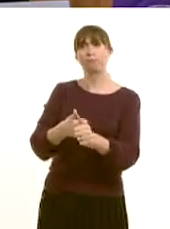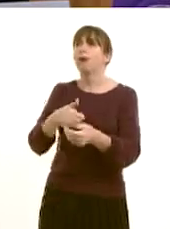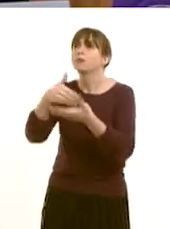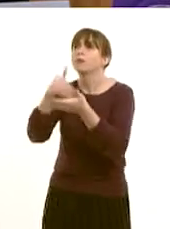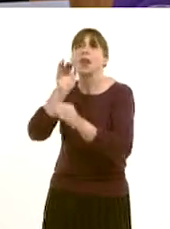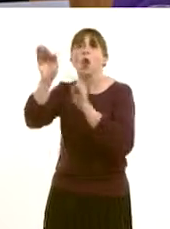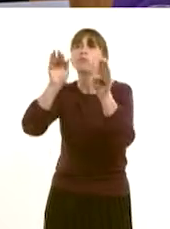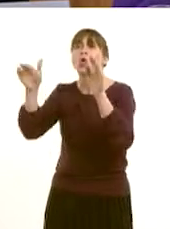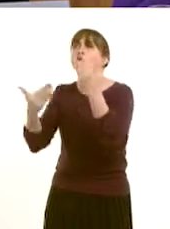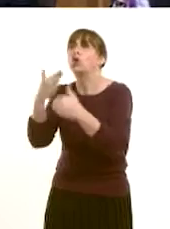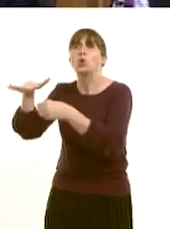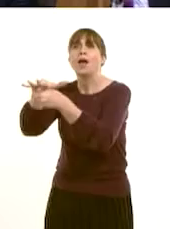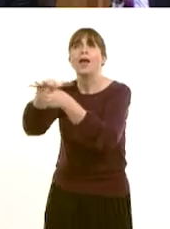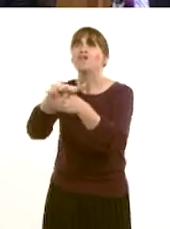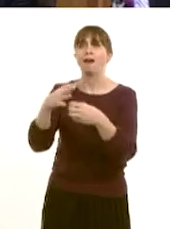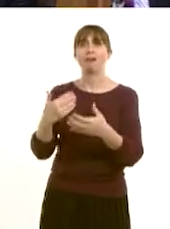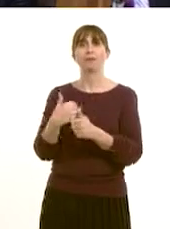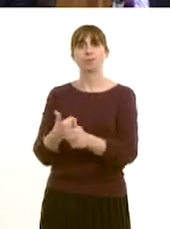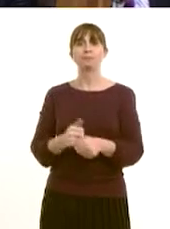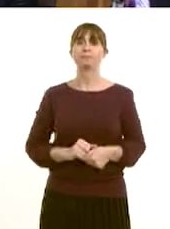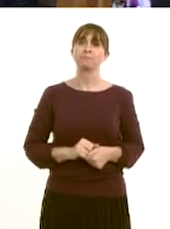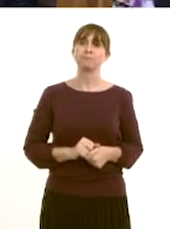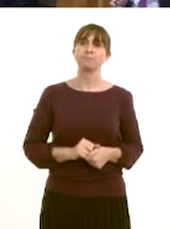Gwenda Thomas: Thank you for that, First Minister.